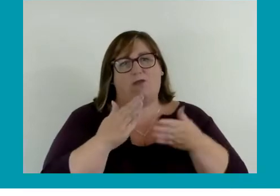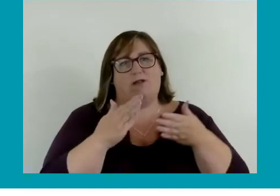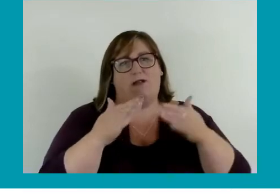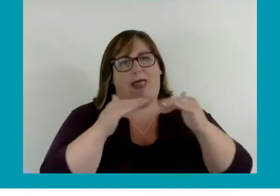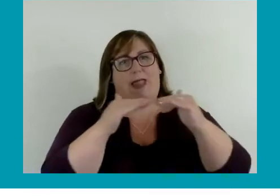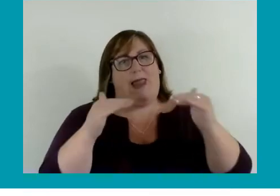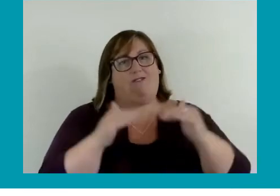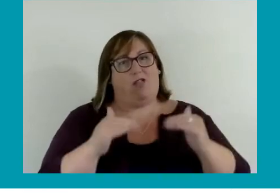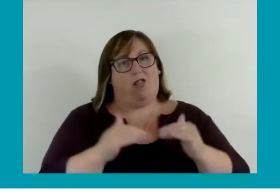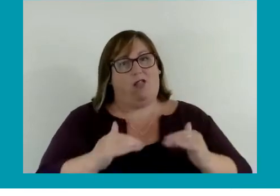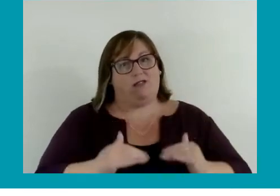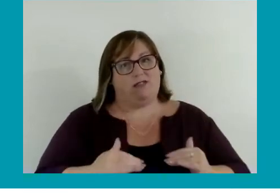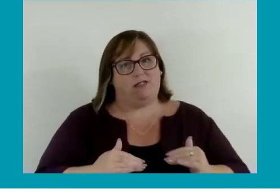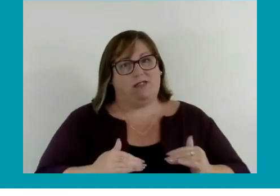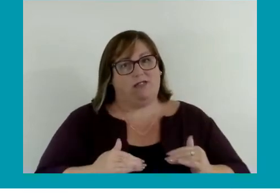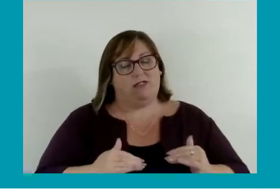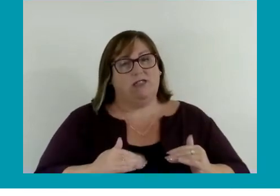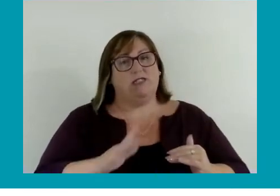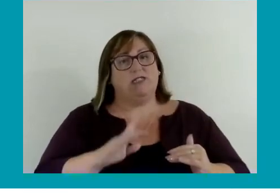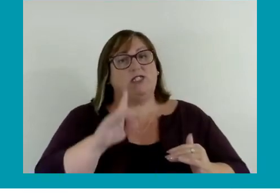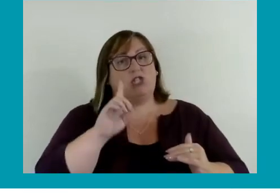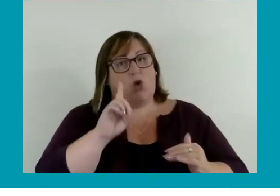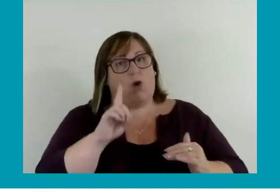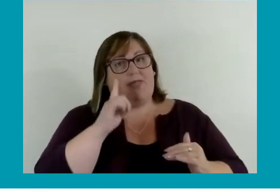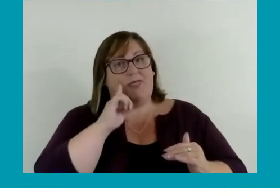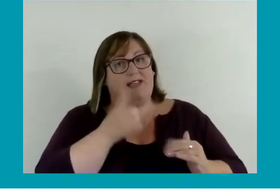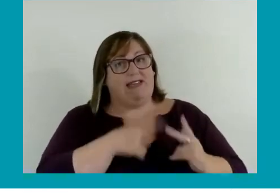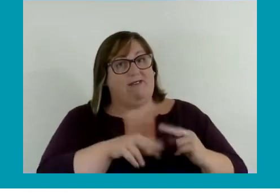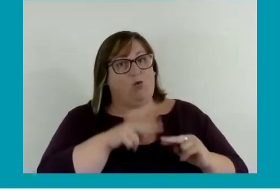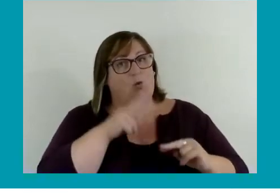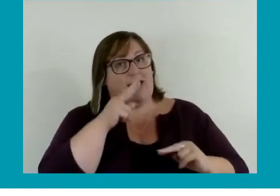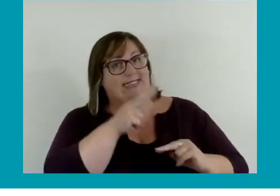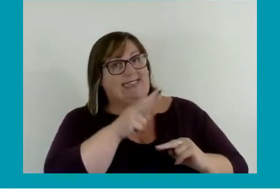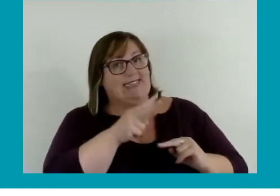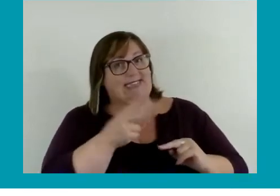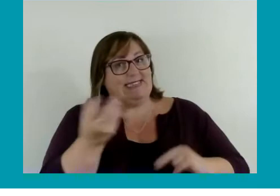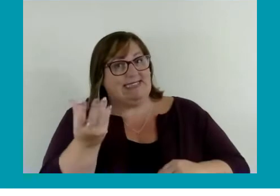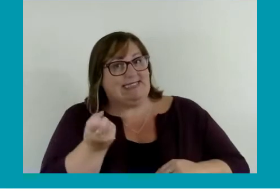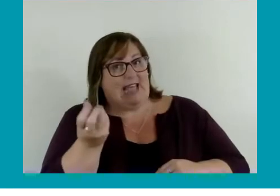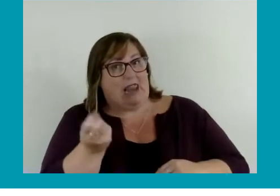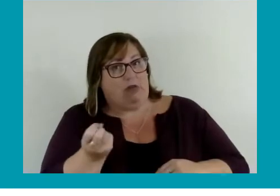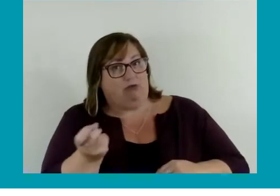put the um salary alongside it makes it clear for people to know actually that's a mid-level